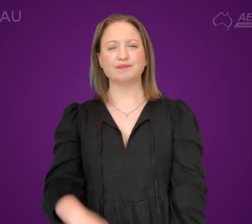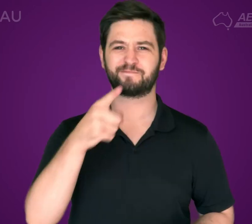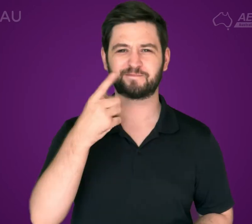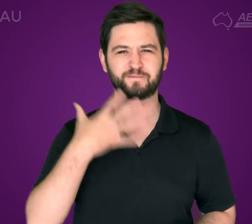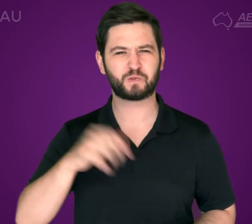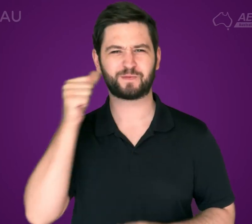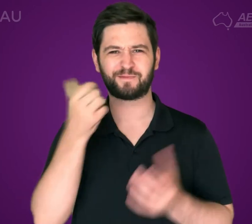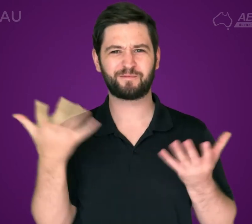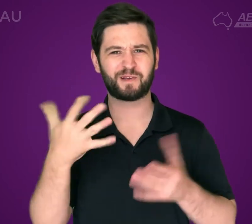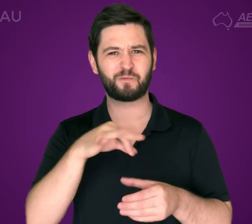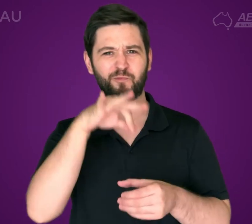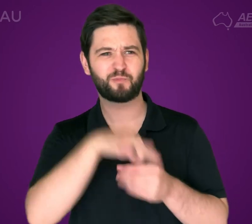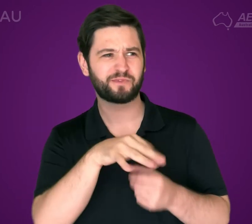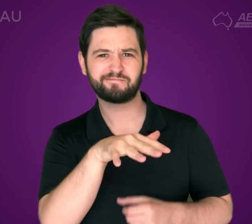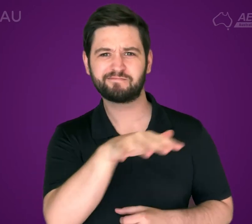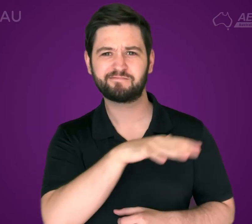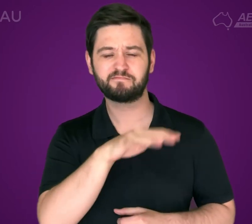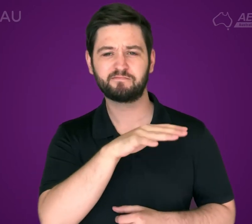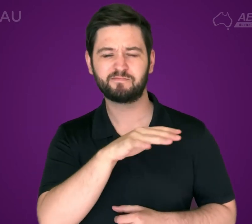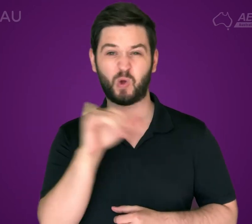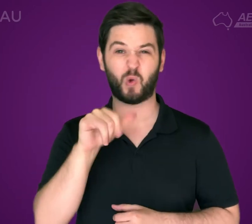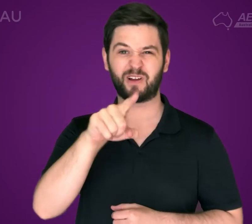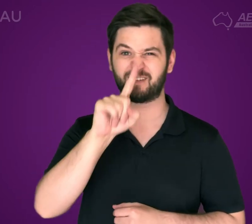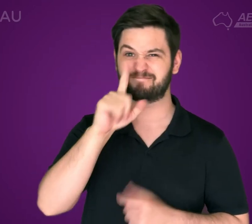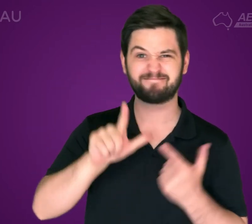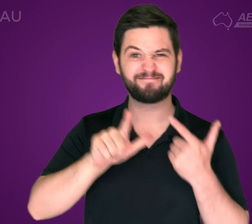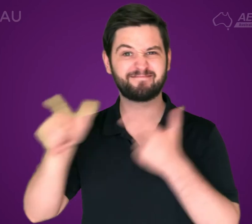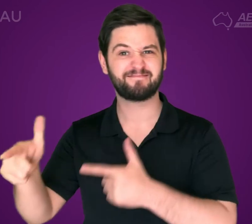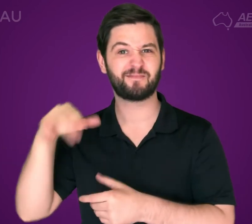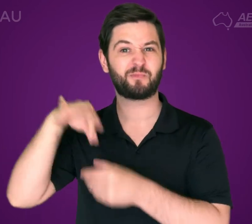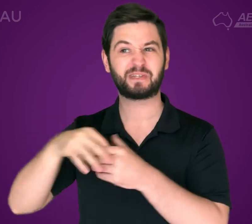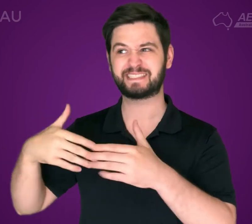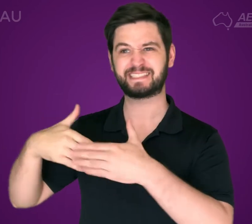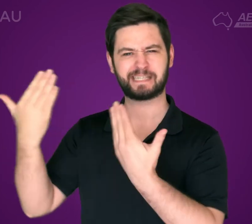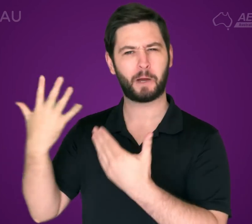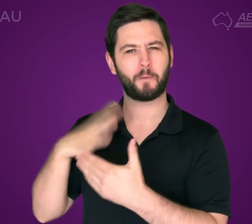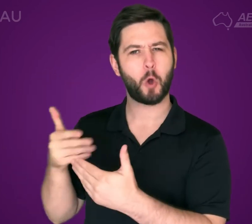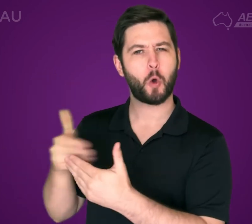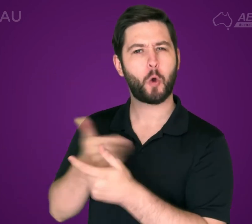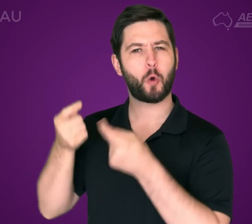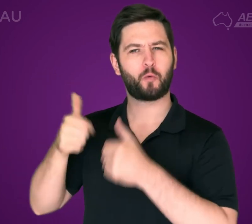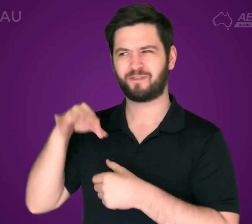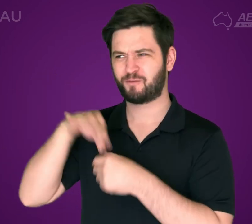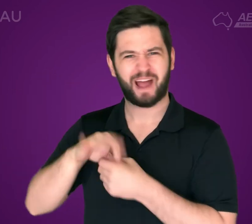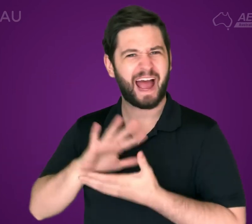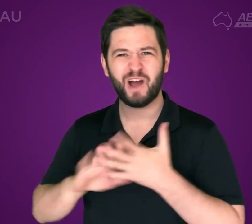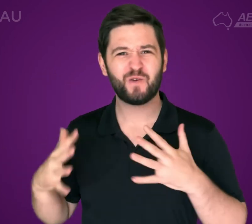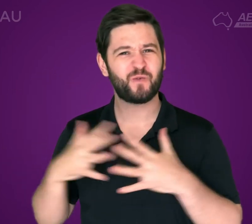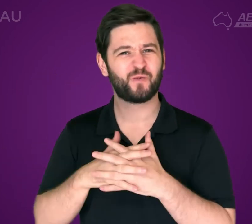You can find out where to vote, and how to vote early if you cannot vote on Election Day